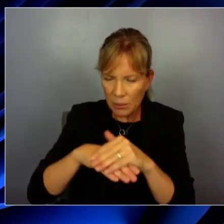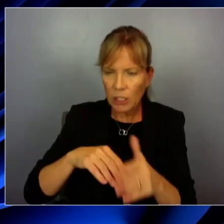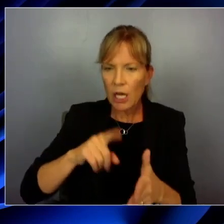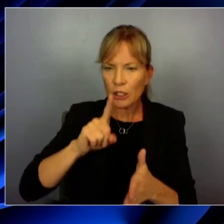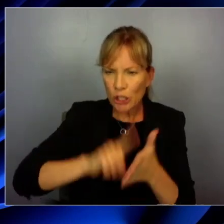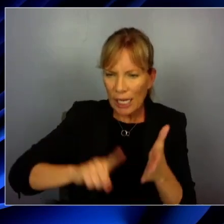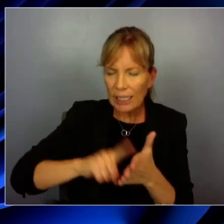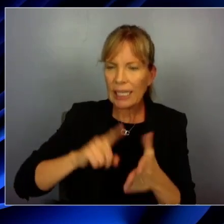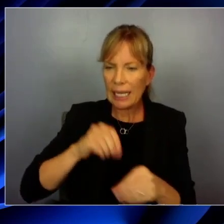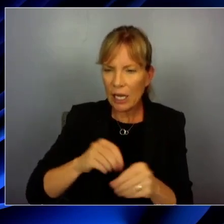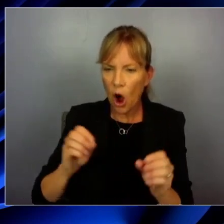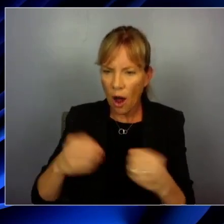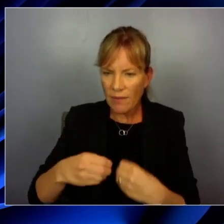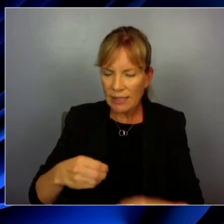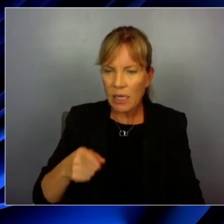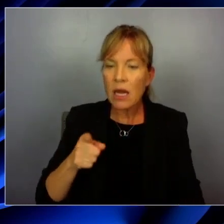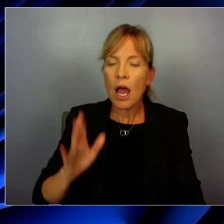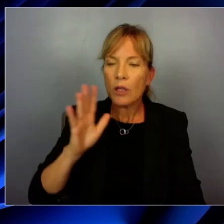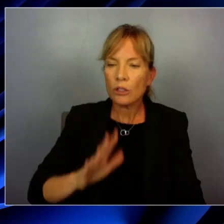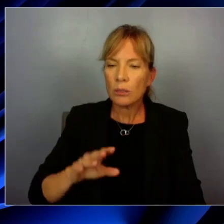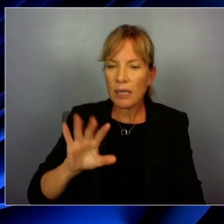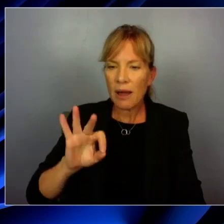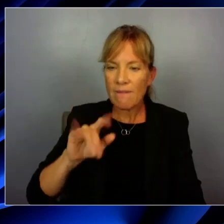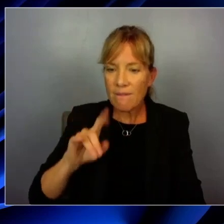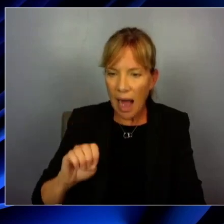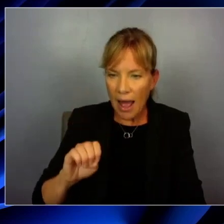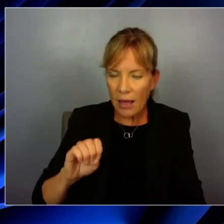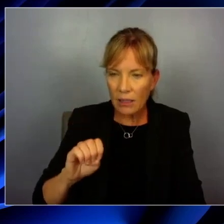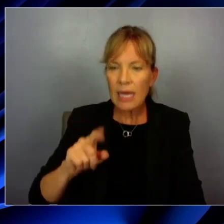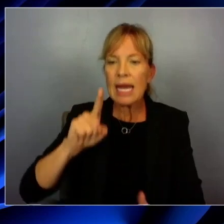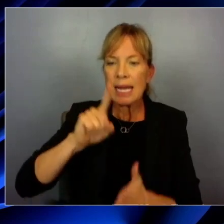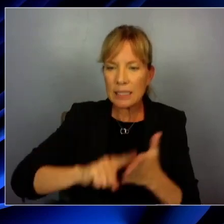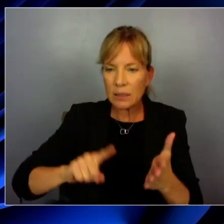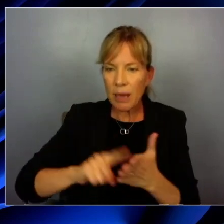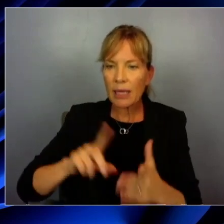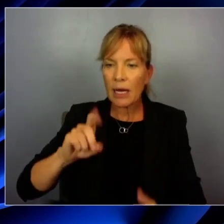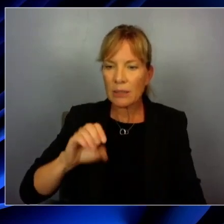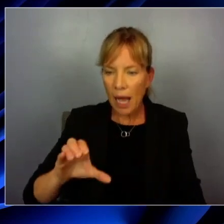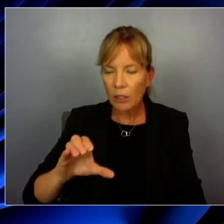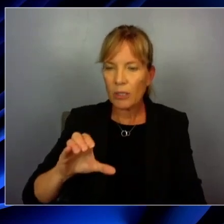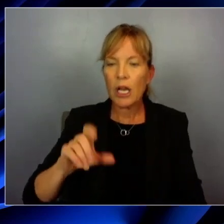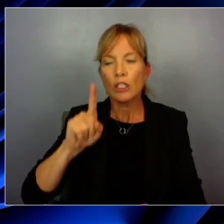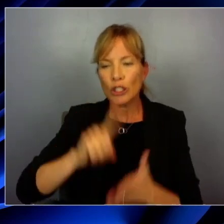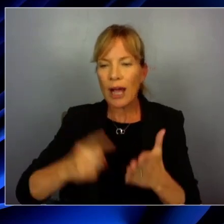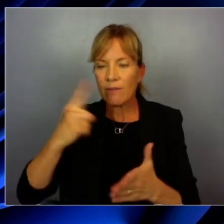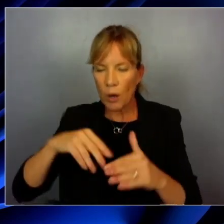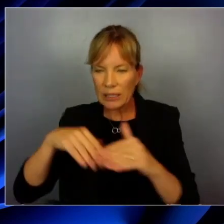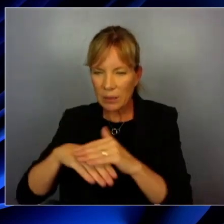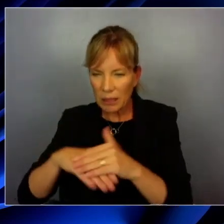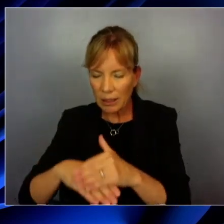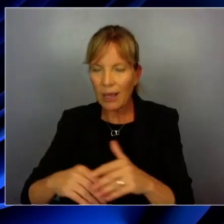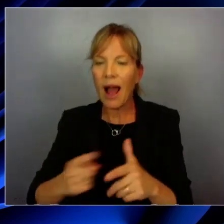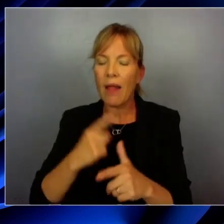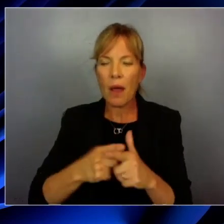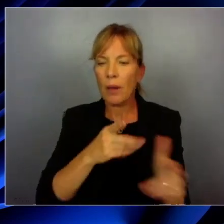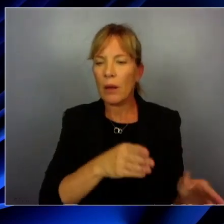but it used to be file inspect, document, check for accessibility then we moved it to the review tab and the global